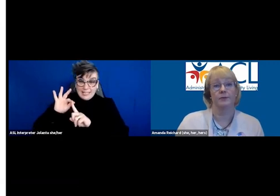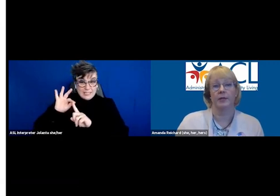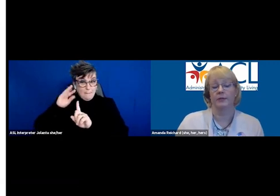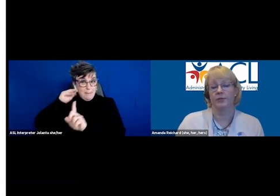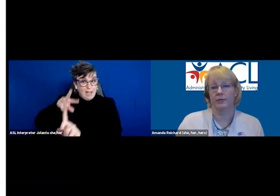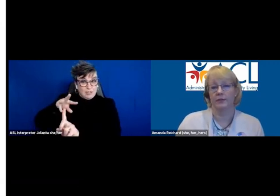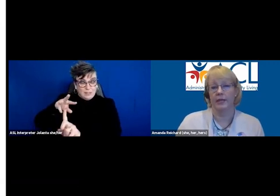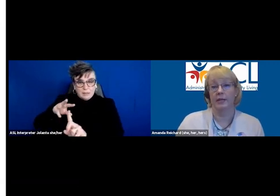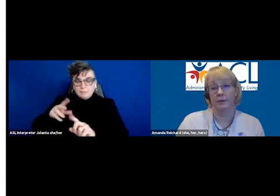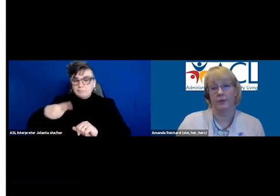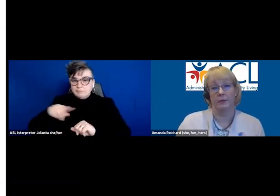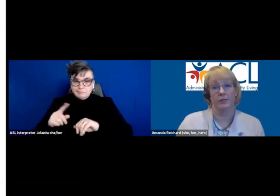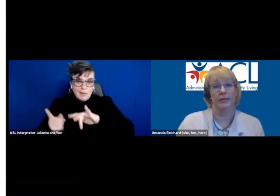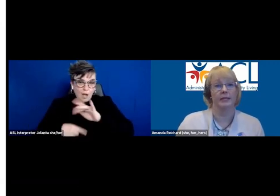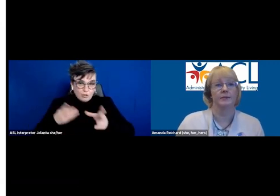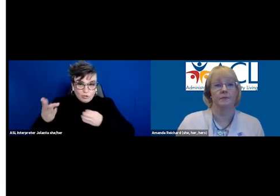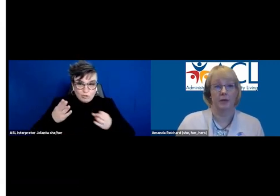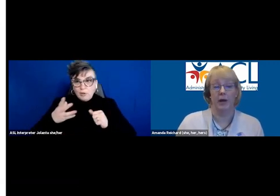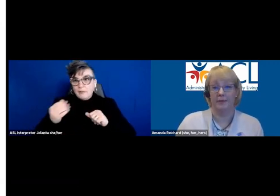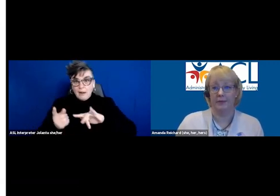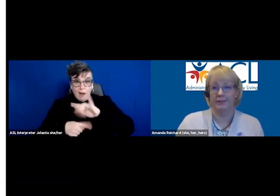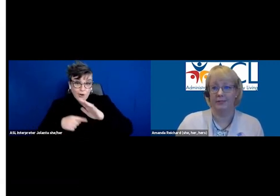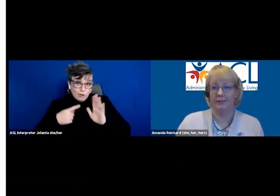from underserved and underrepresented populations.